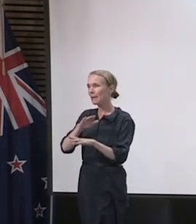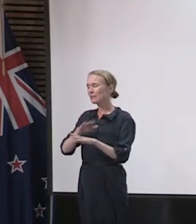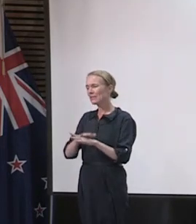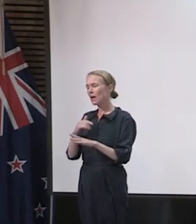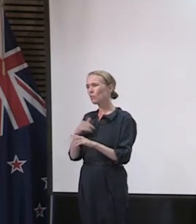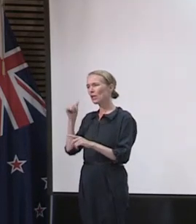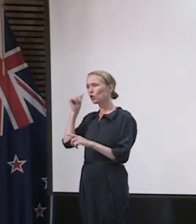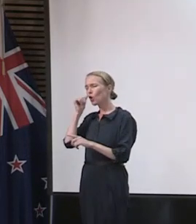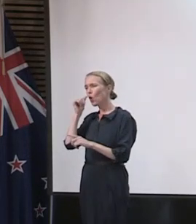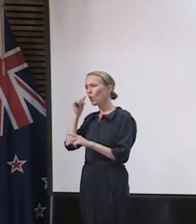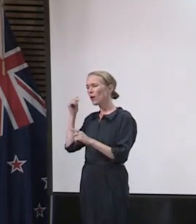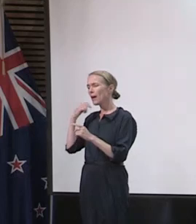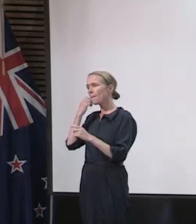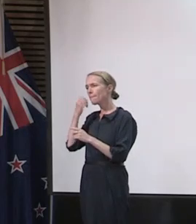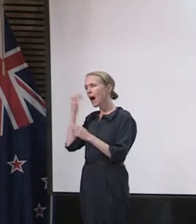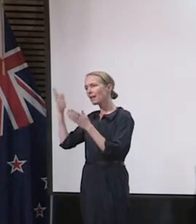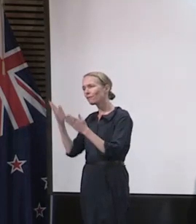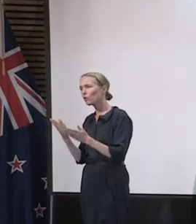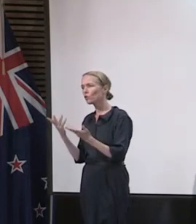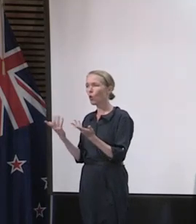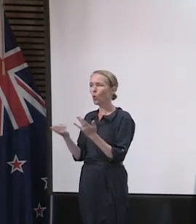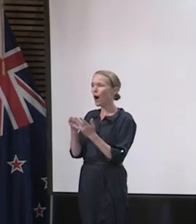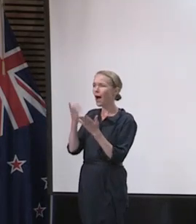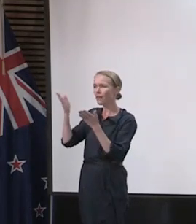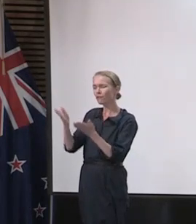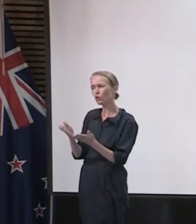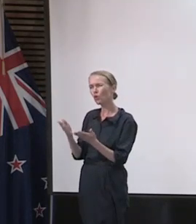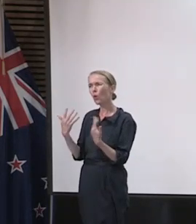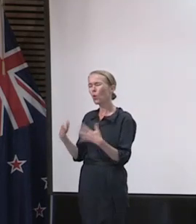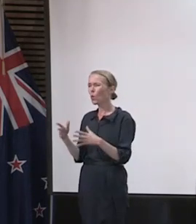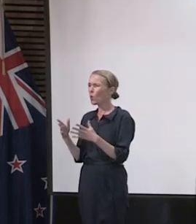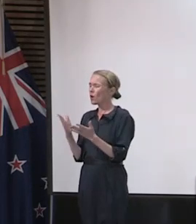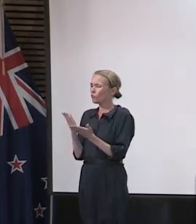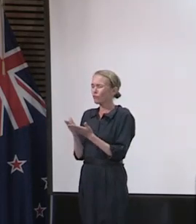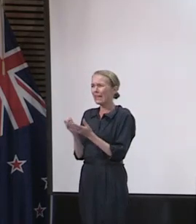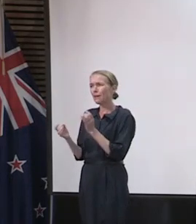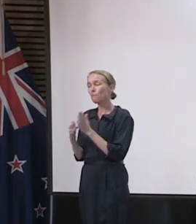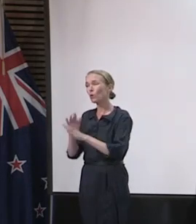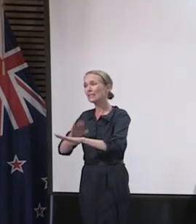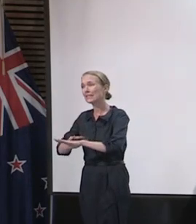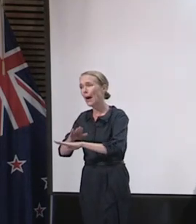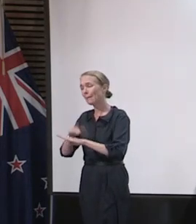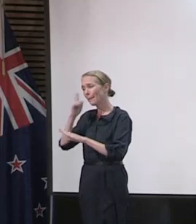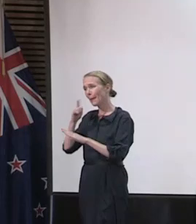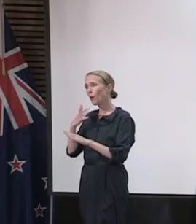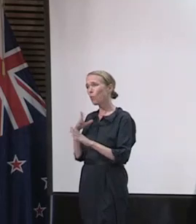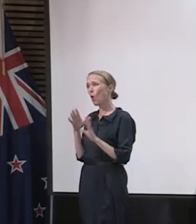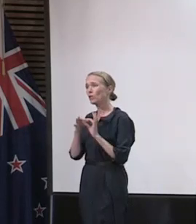also see if we can find a way to acknowledge the exceptional time that a tangi and a funeral presents. What I also